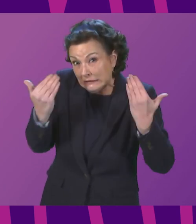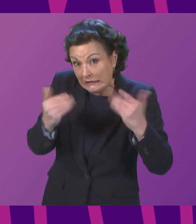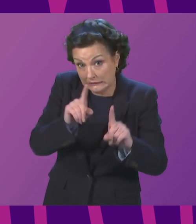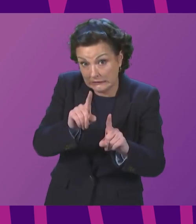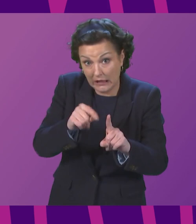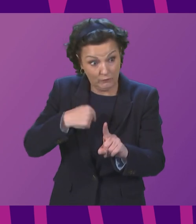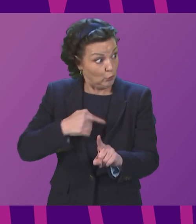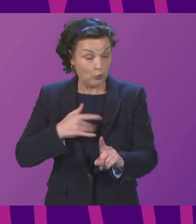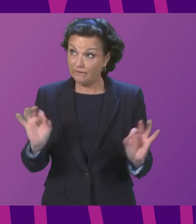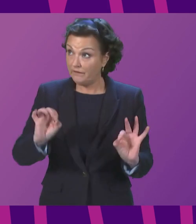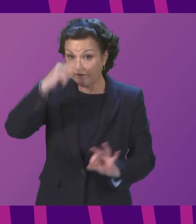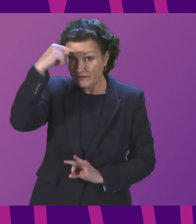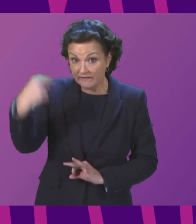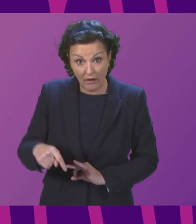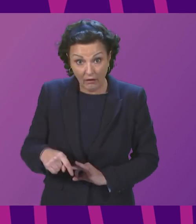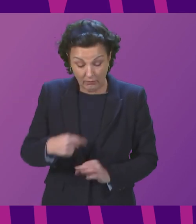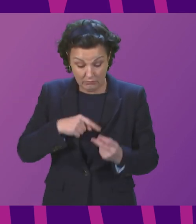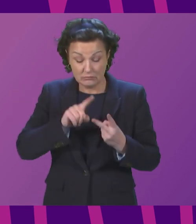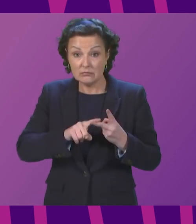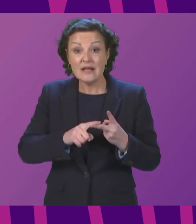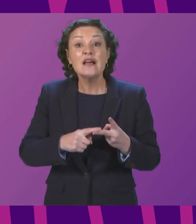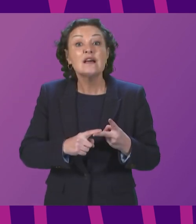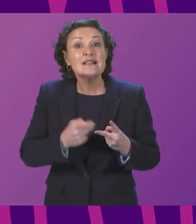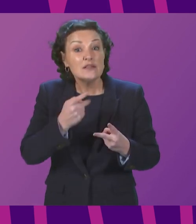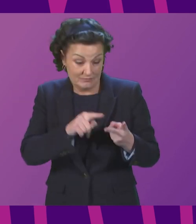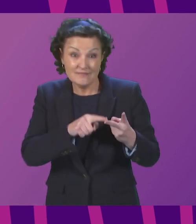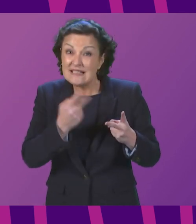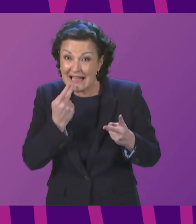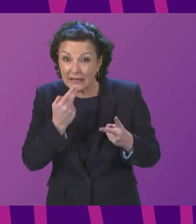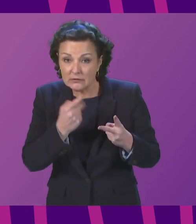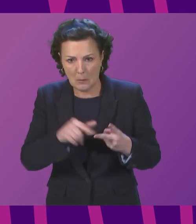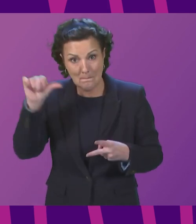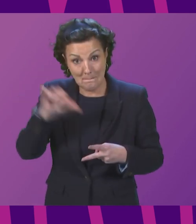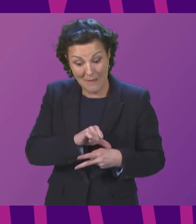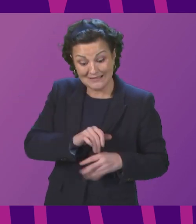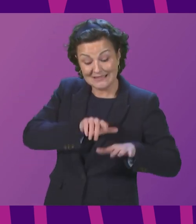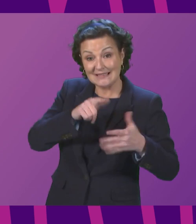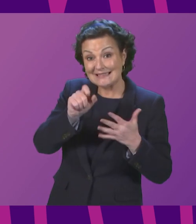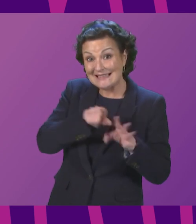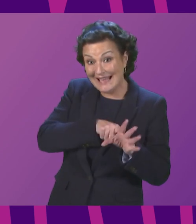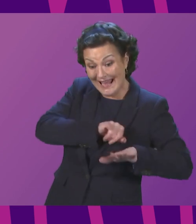have no fever and, secondly, they record two negative lateral flow tests—one no earlier